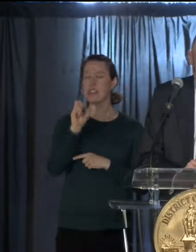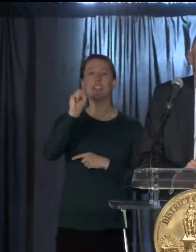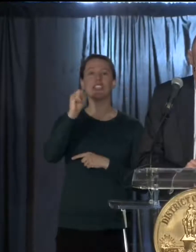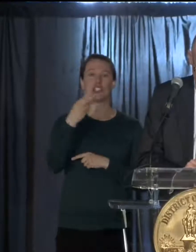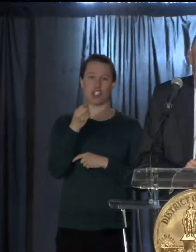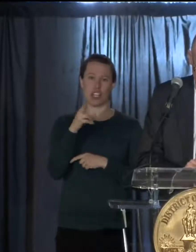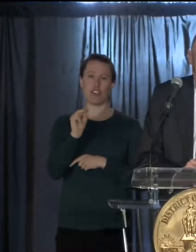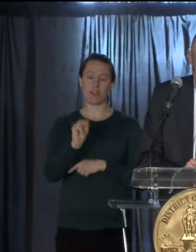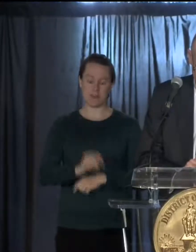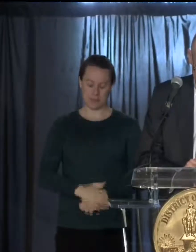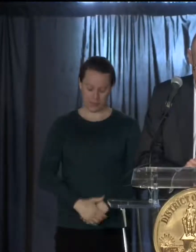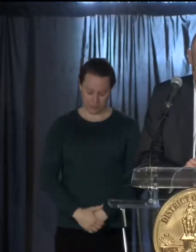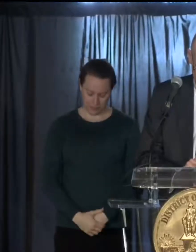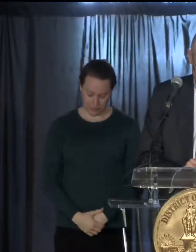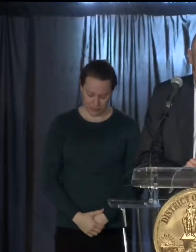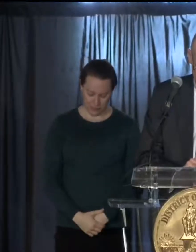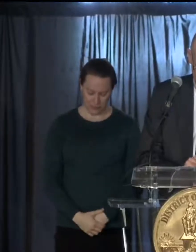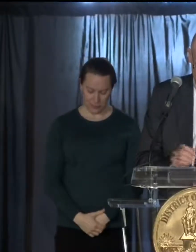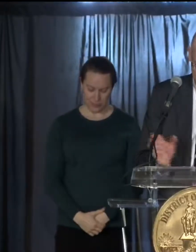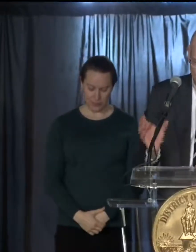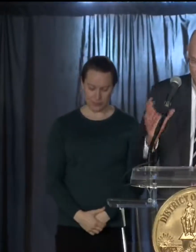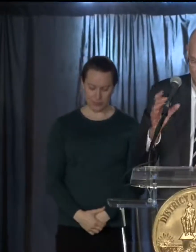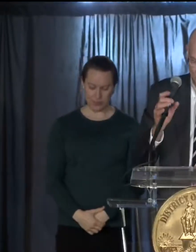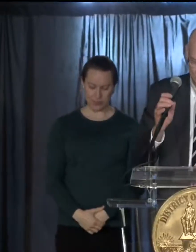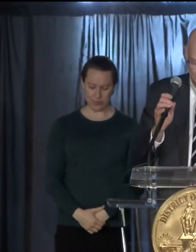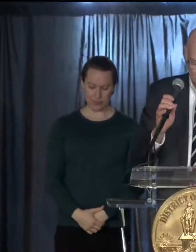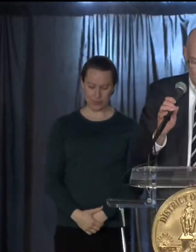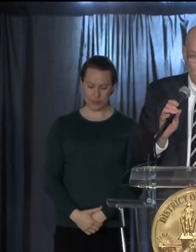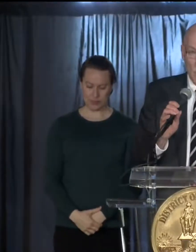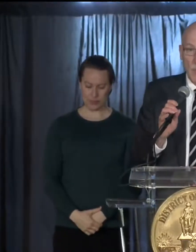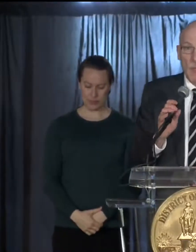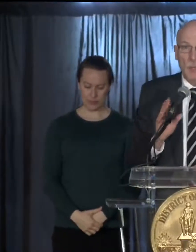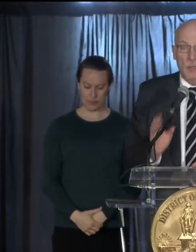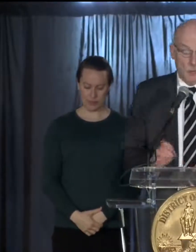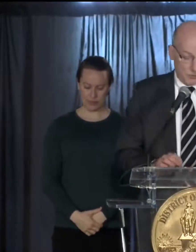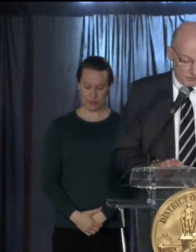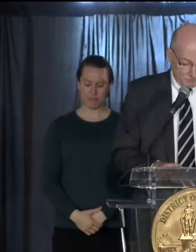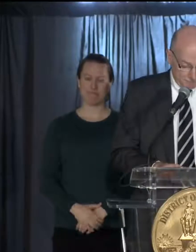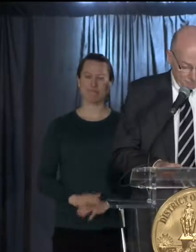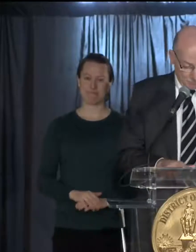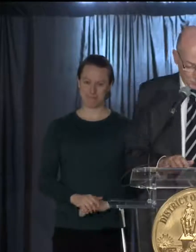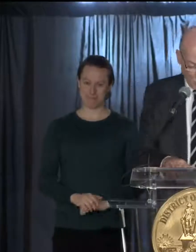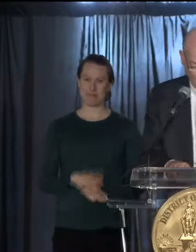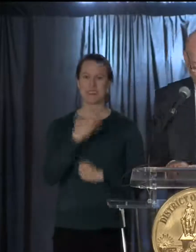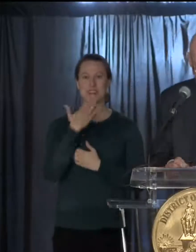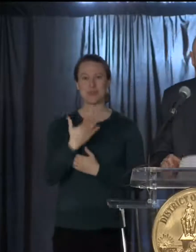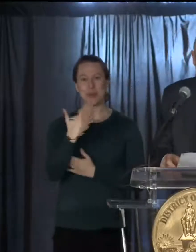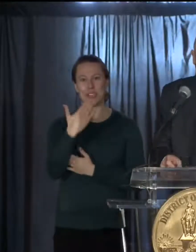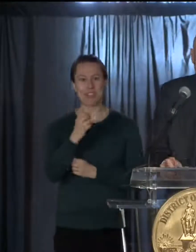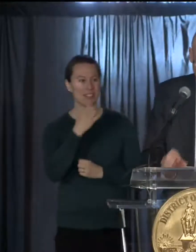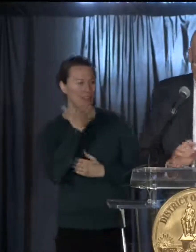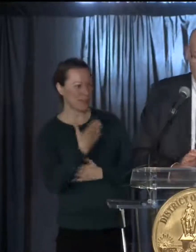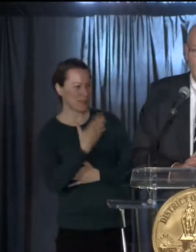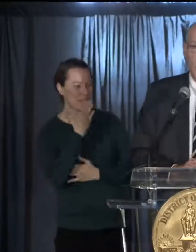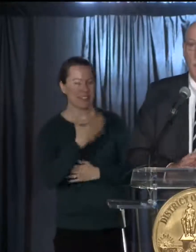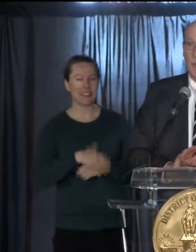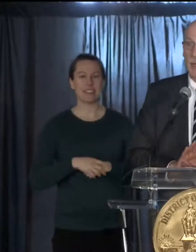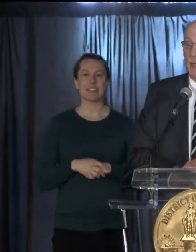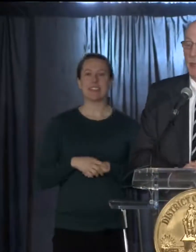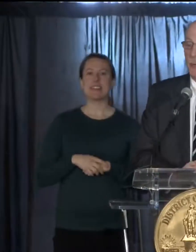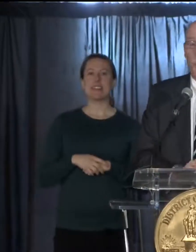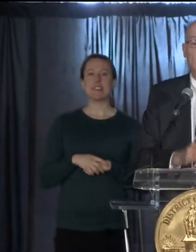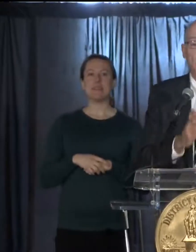GOOD MORNING. I'M GOING TO BEGIN BY REPEATING